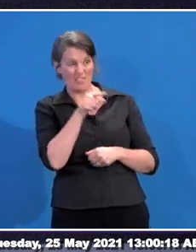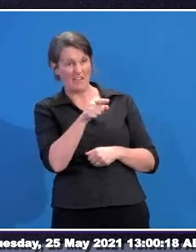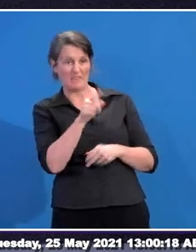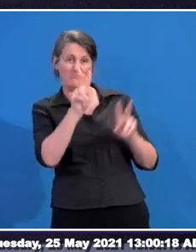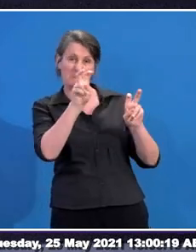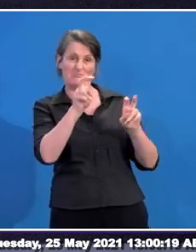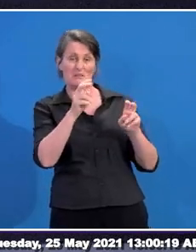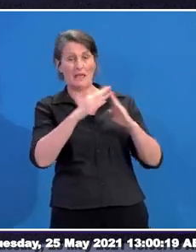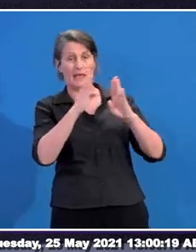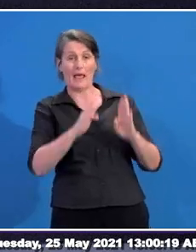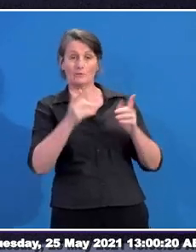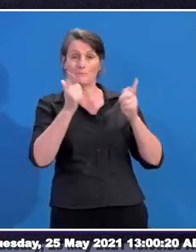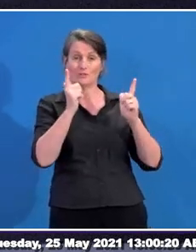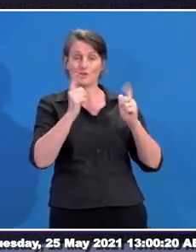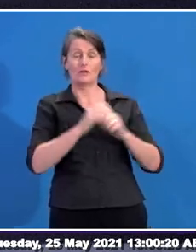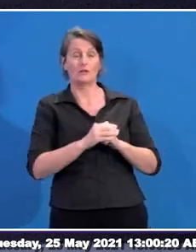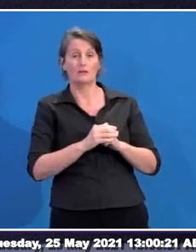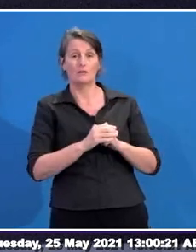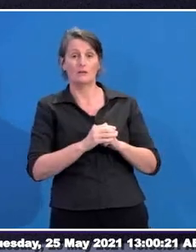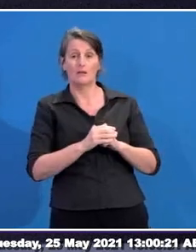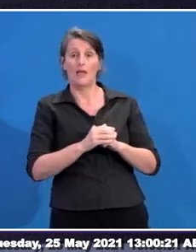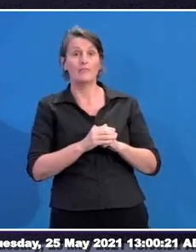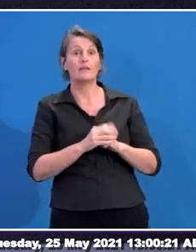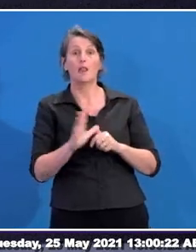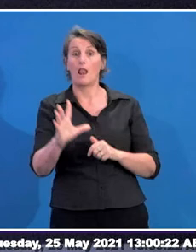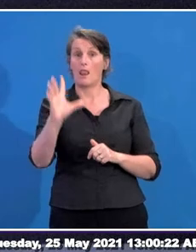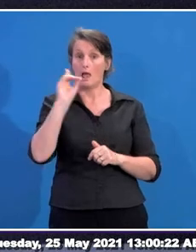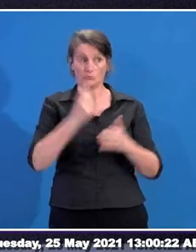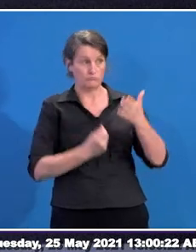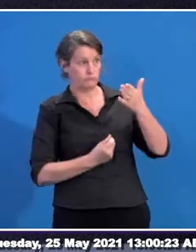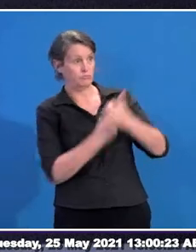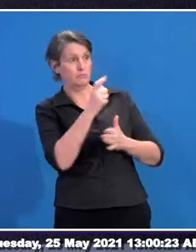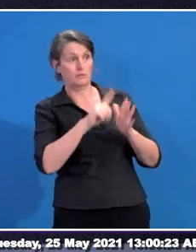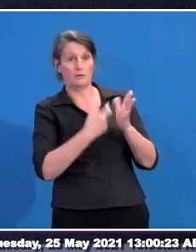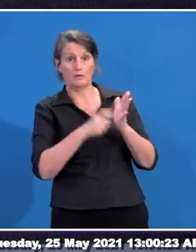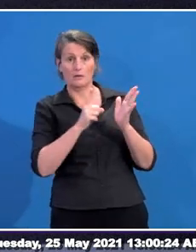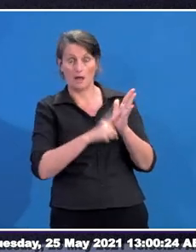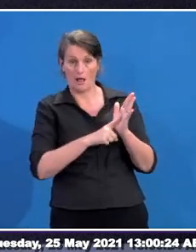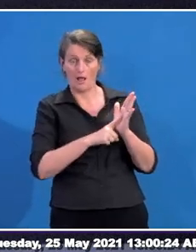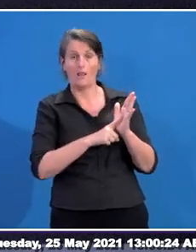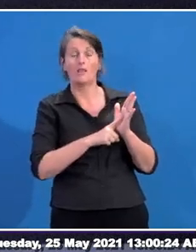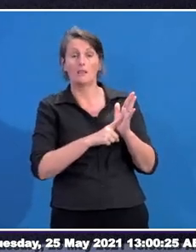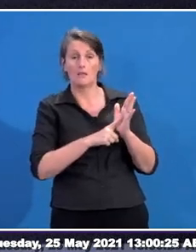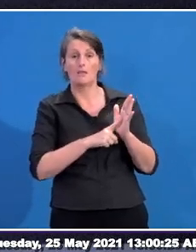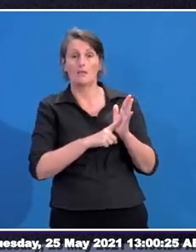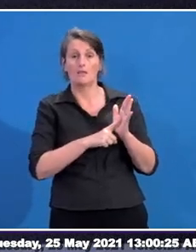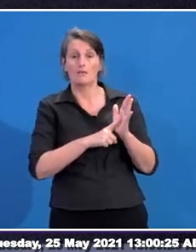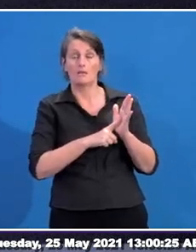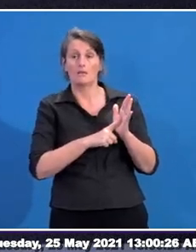After the incident that happened last week, the regional manager that I